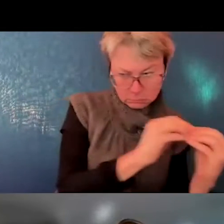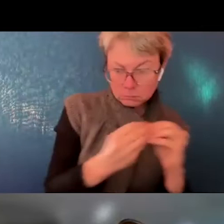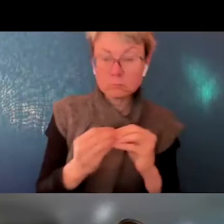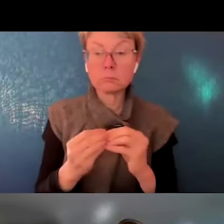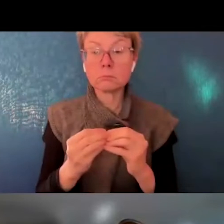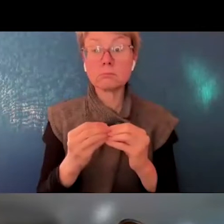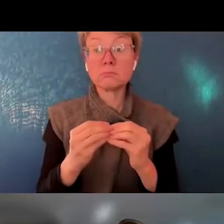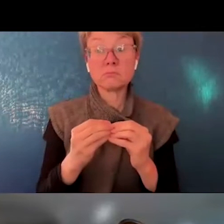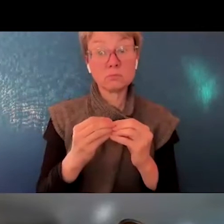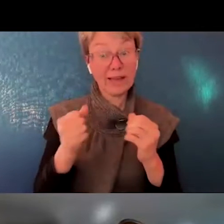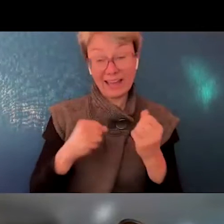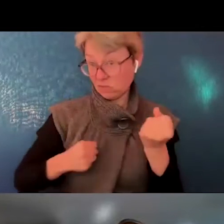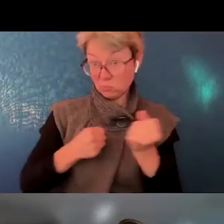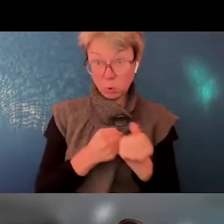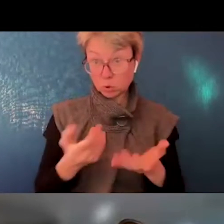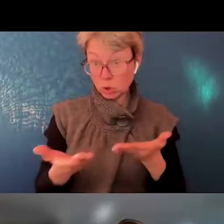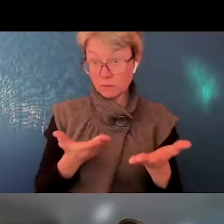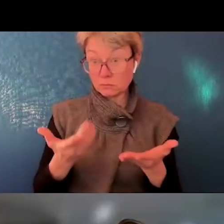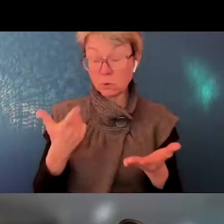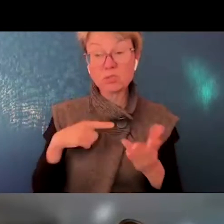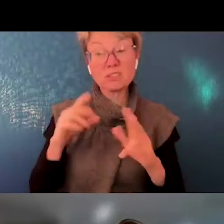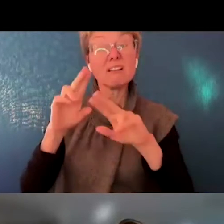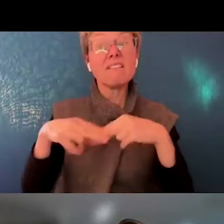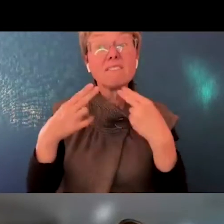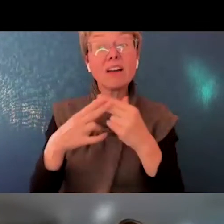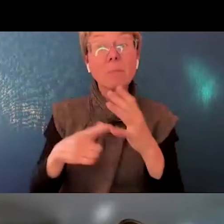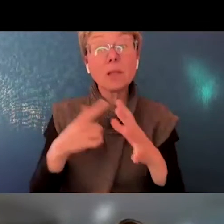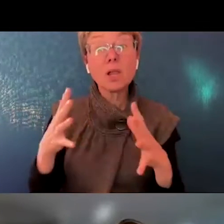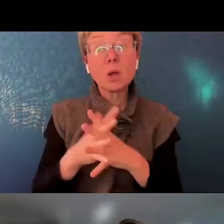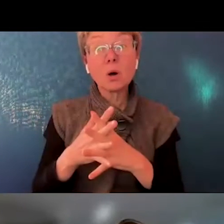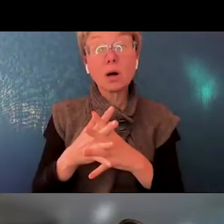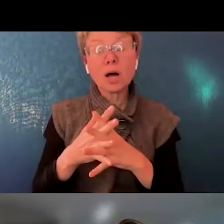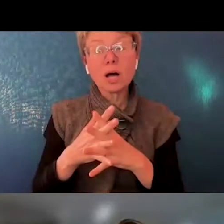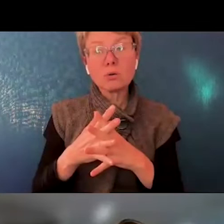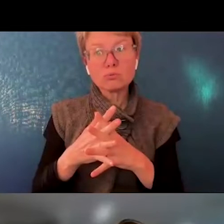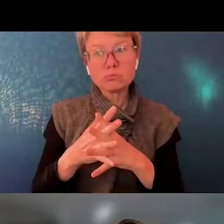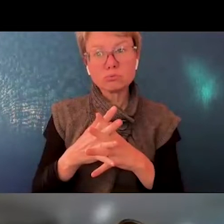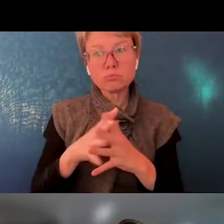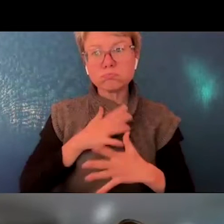aid because going through any kind of family law issue is going to be pretty distressing for people